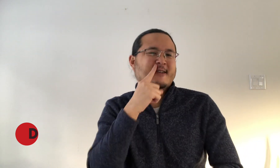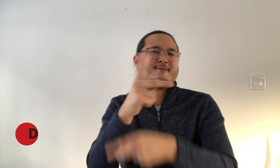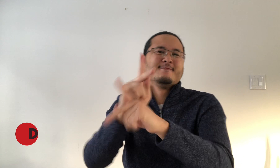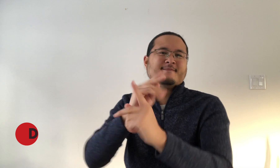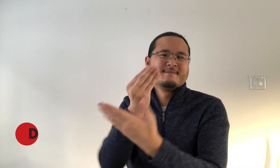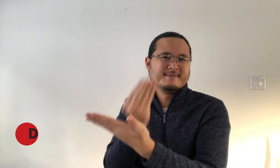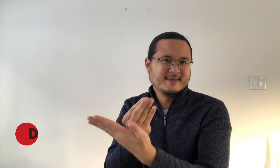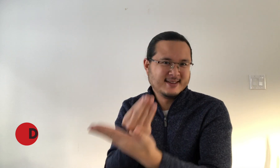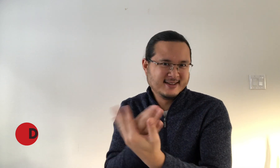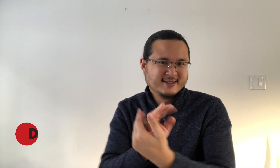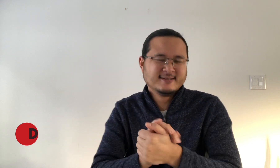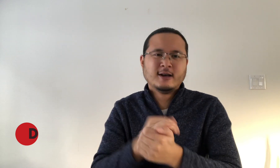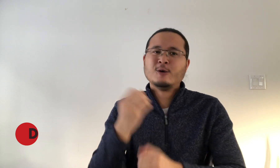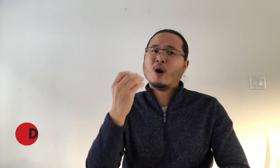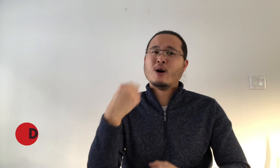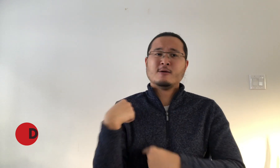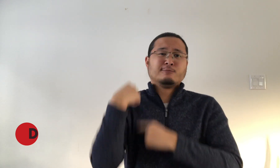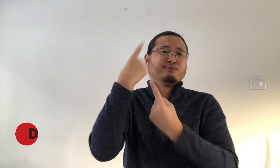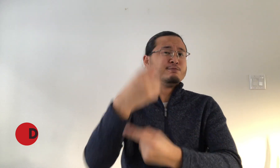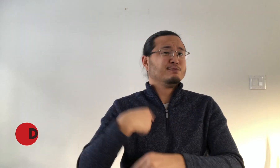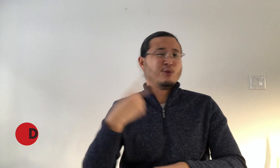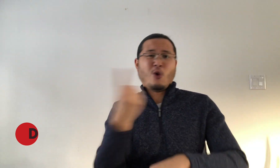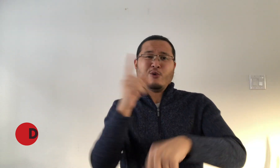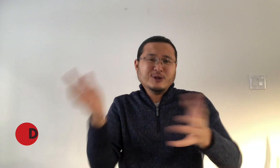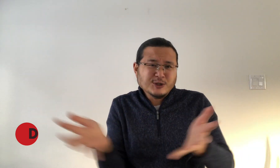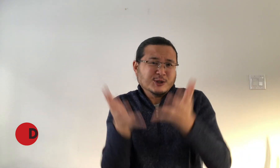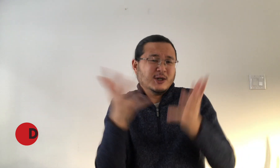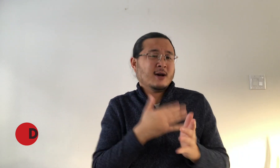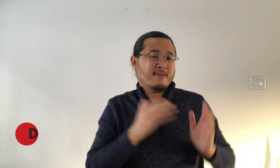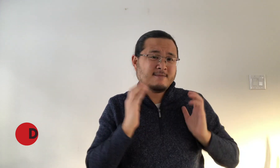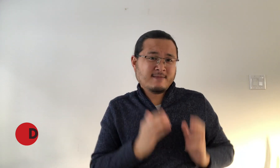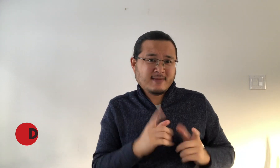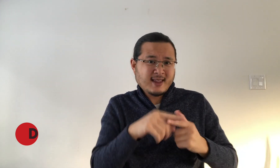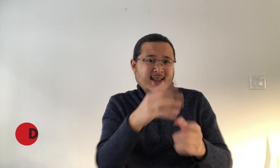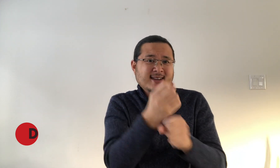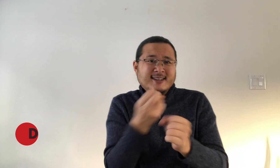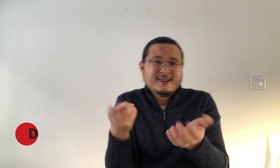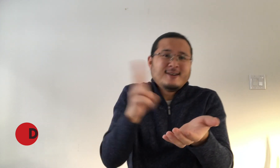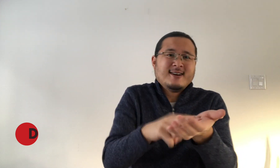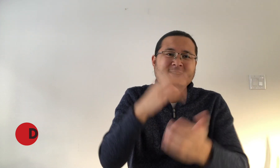it can be challenging to qualify for a home. With that said,